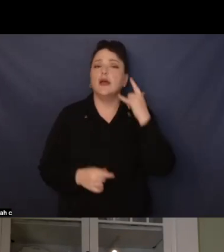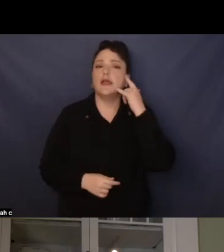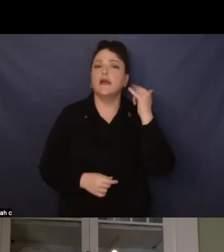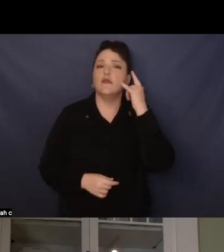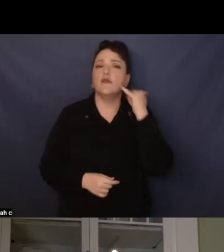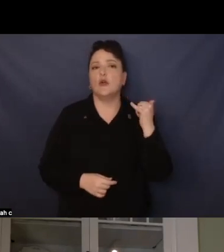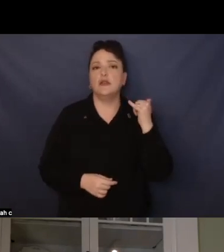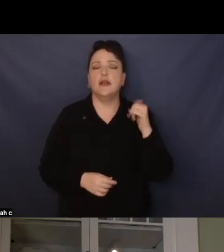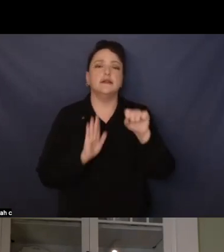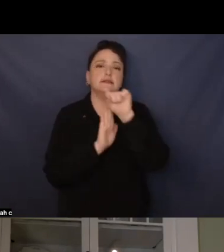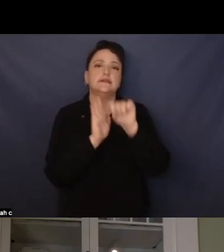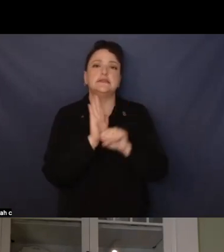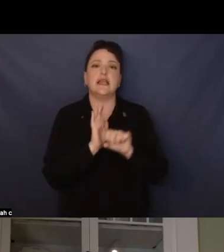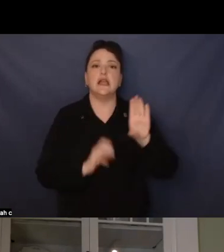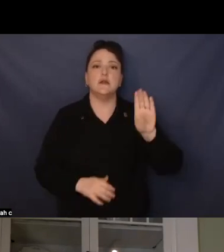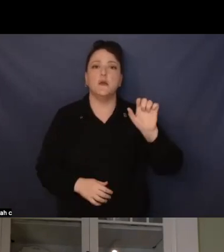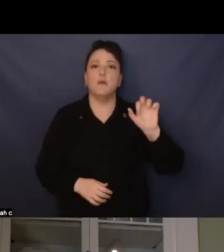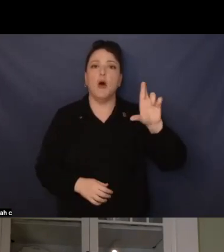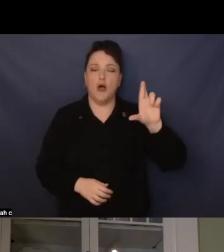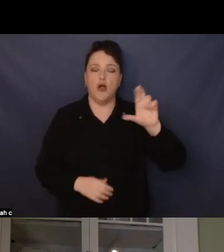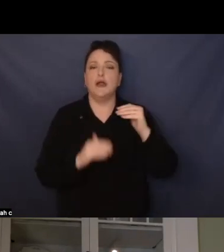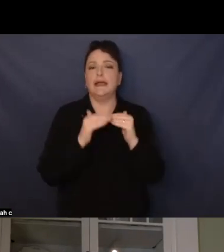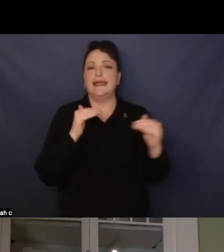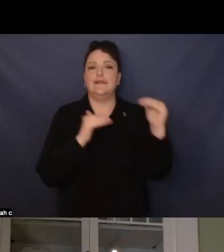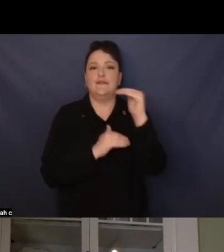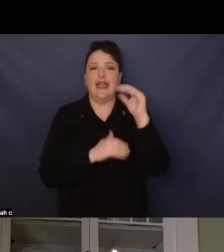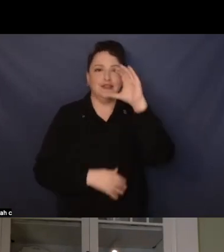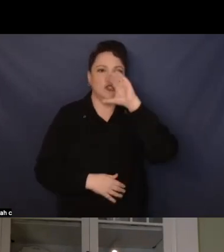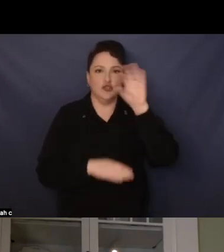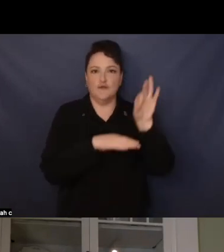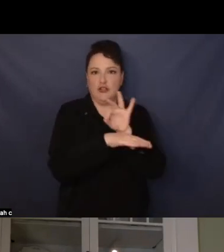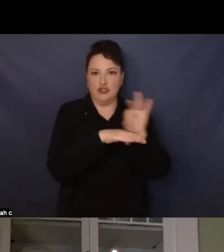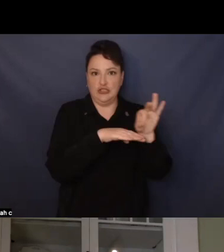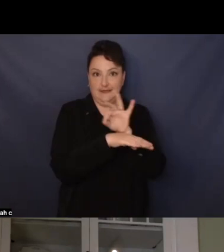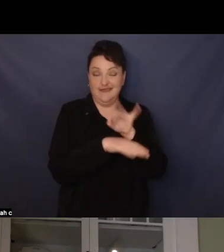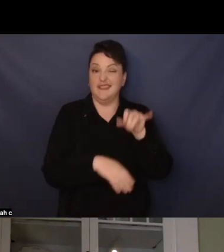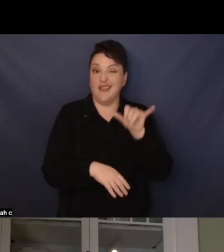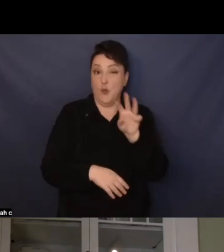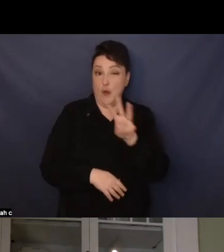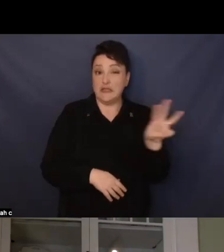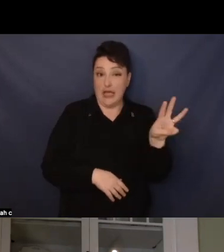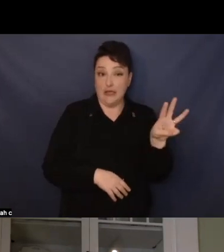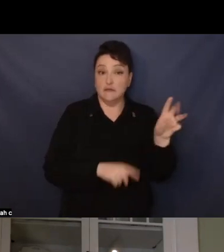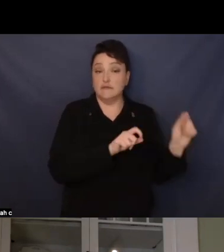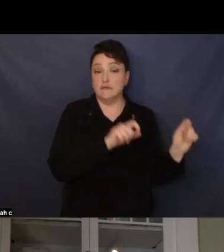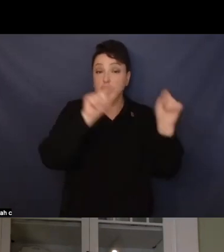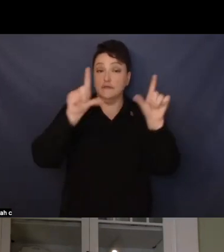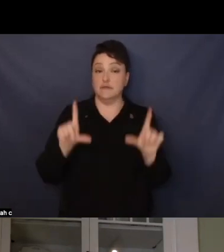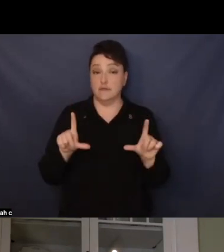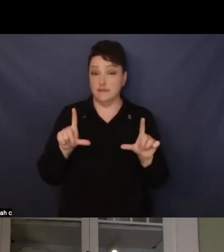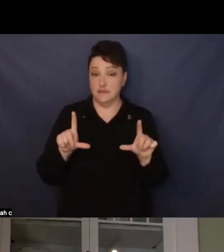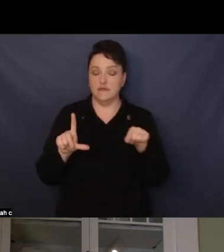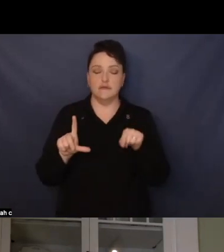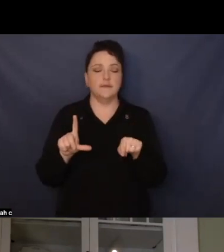If you go to the State Bar of California and look it up. It will ask for their name,